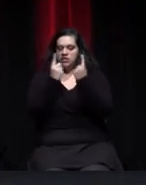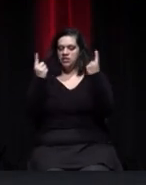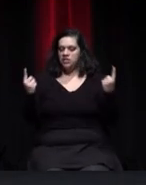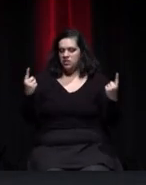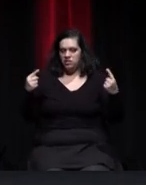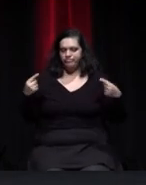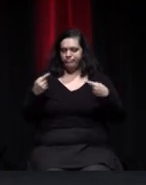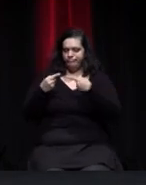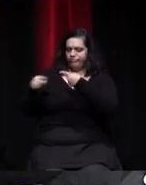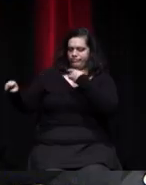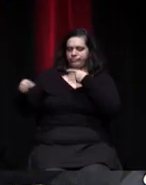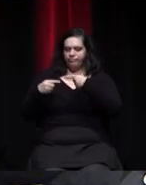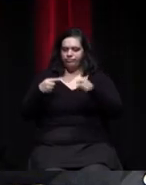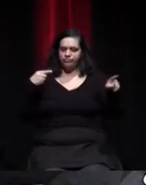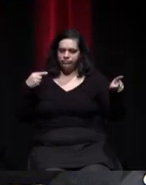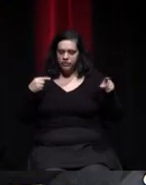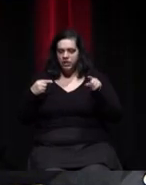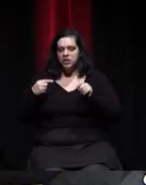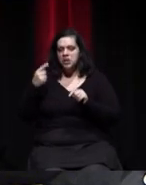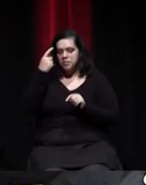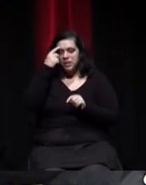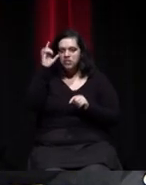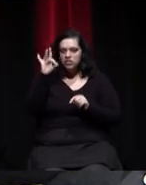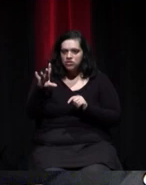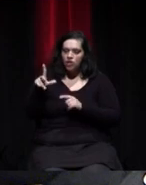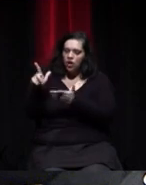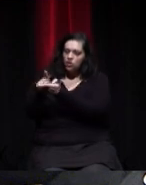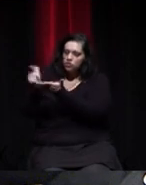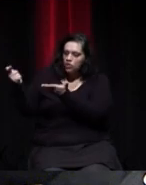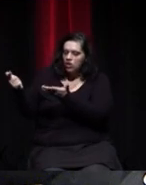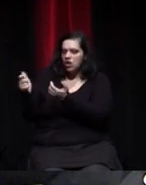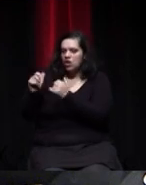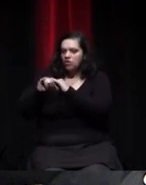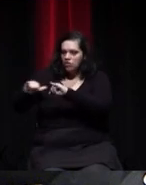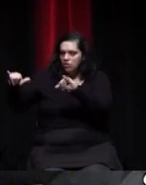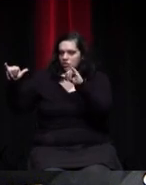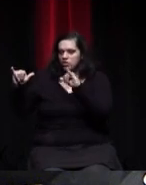that it's only in the news, or I-vote-only-for-this-one thing,